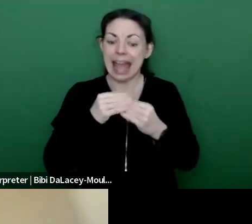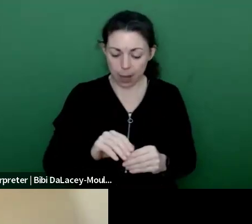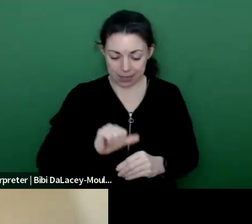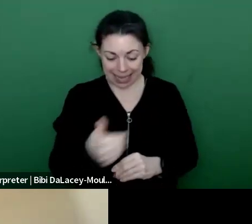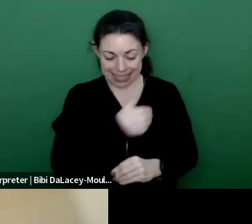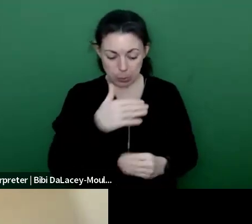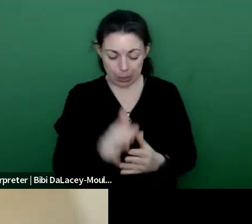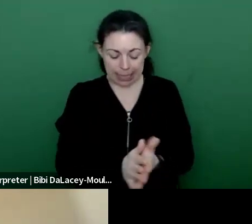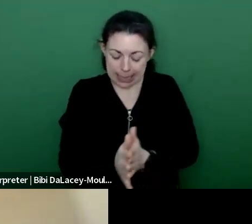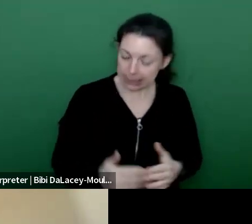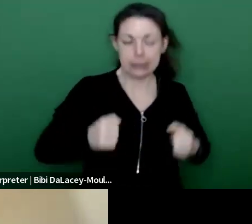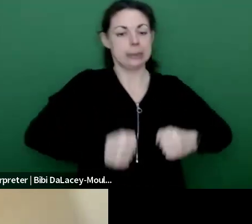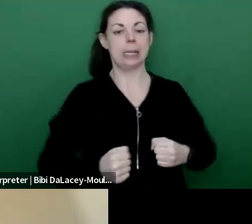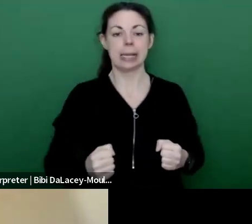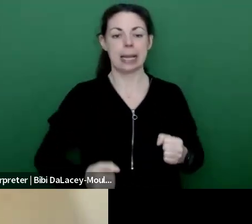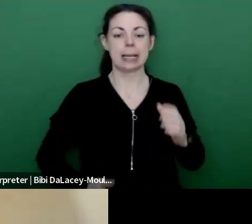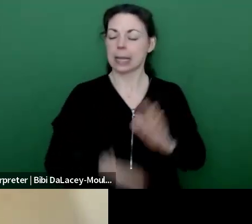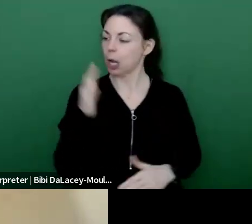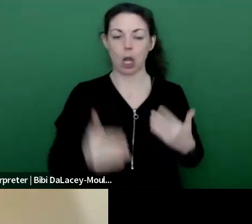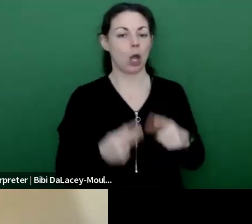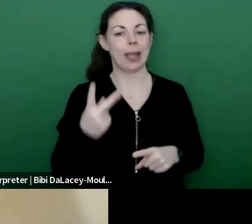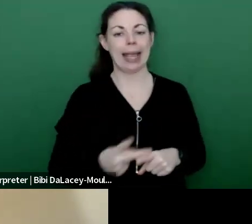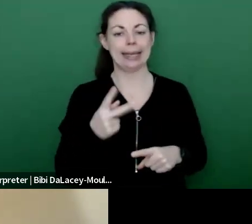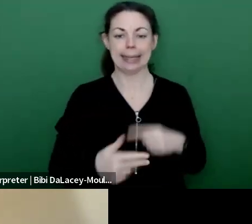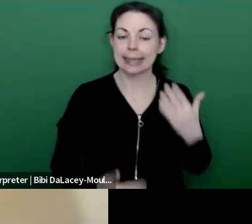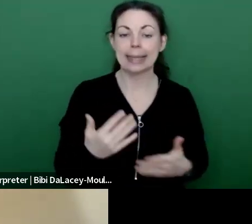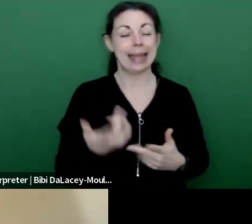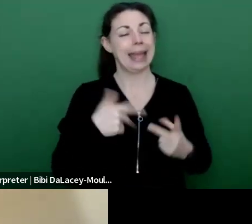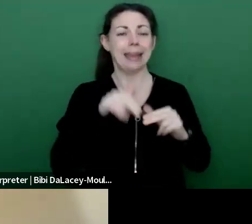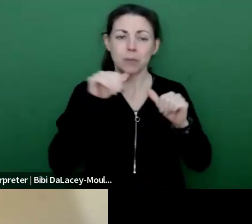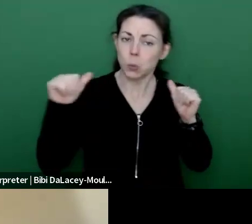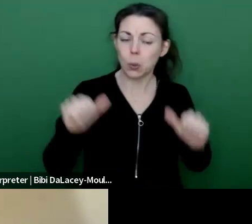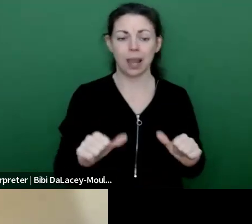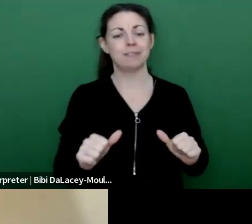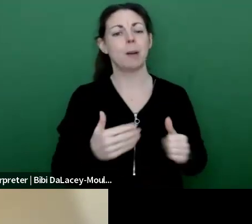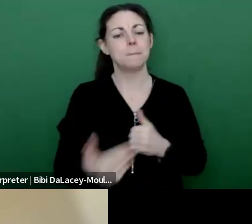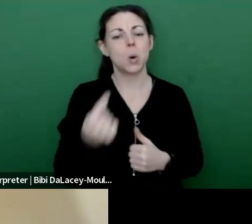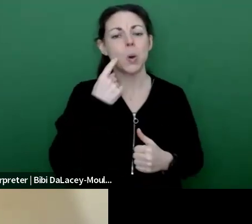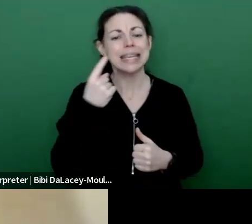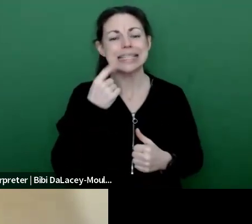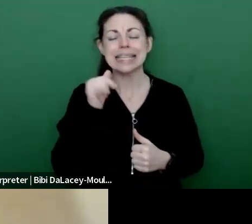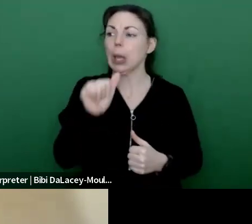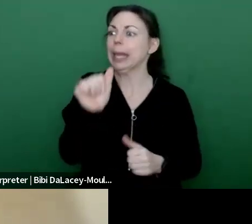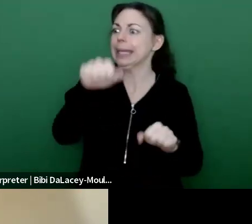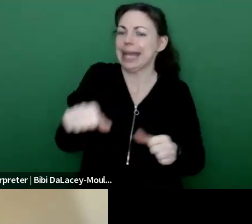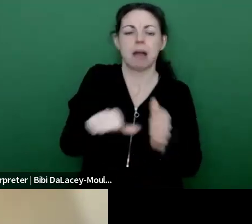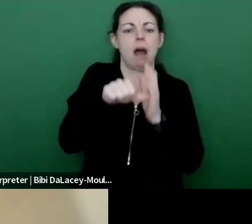I would say that if this is something that, you know, you really love, absolutely. It might be difficult, but go out there and get it. Be curious,